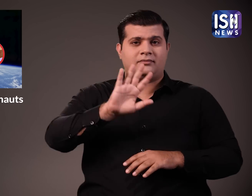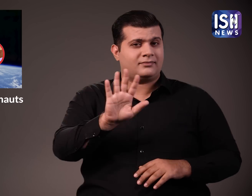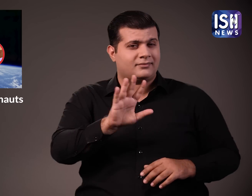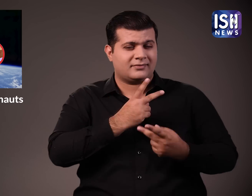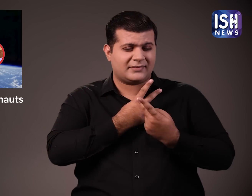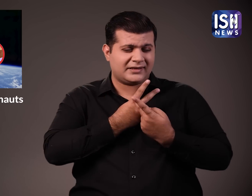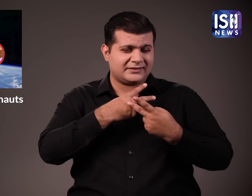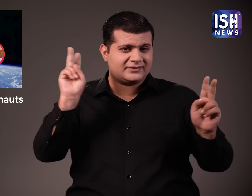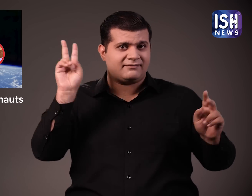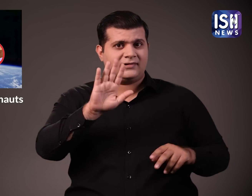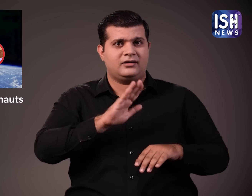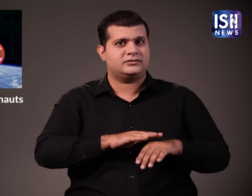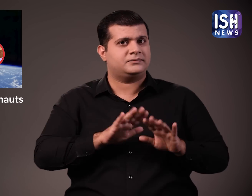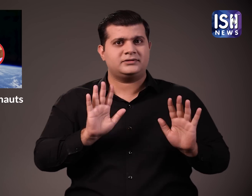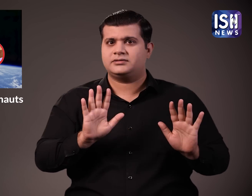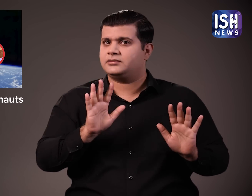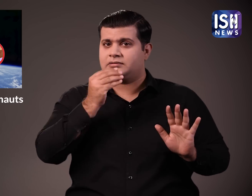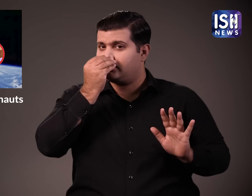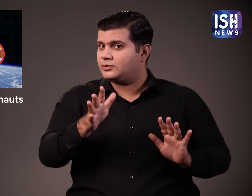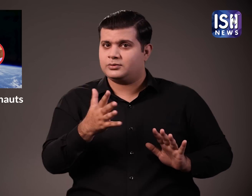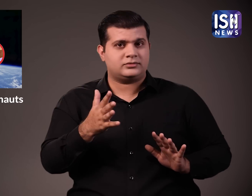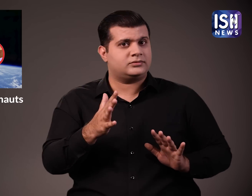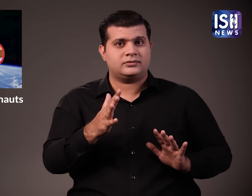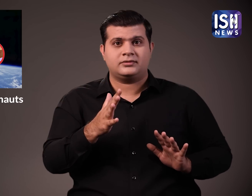No!!! It's totally different and is not that easy.